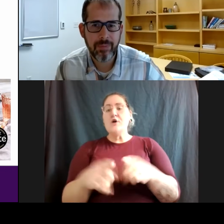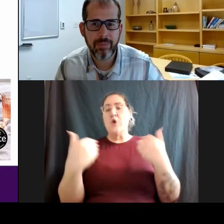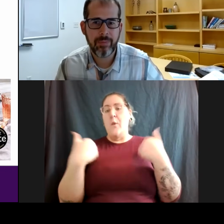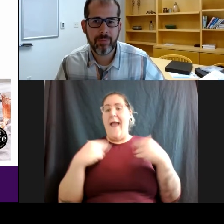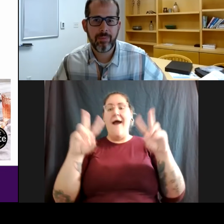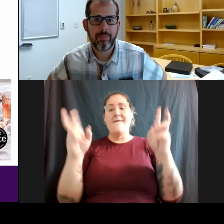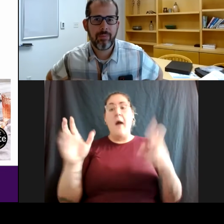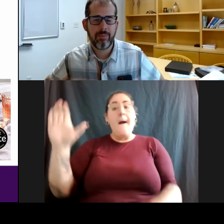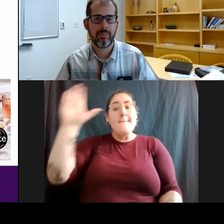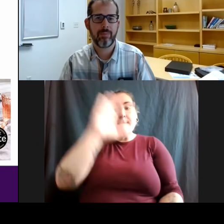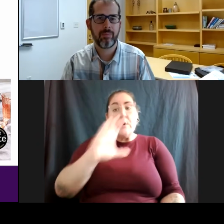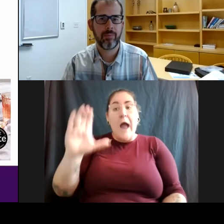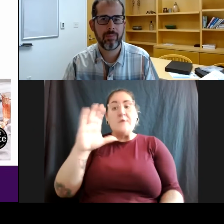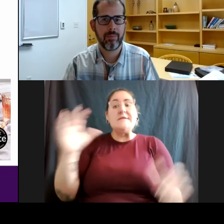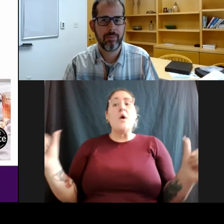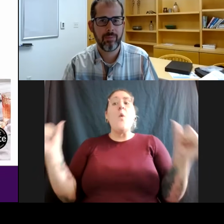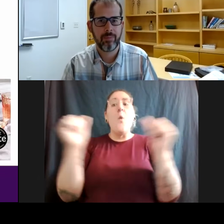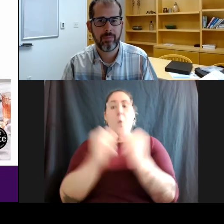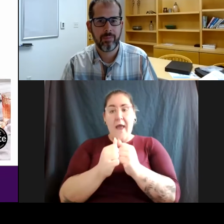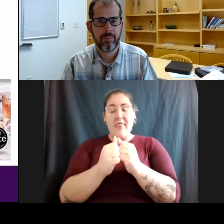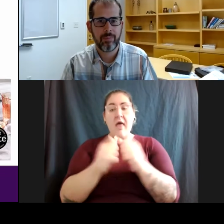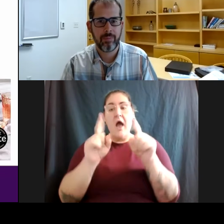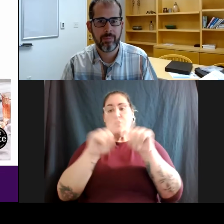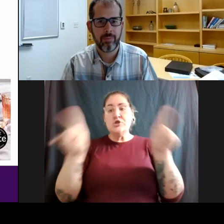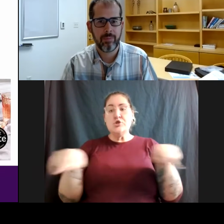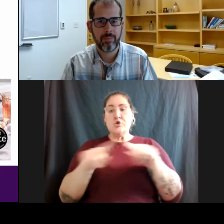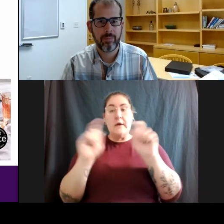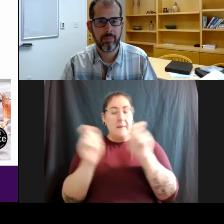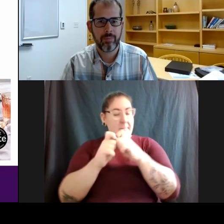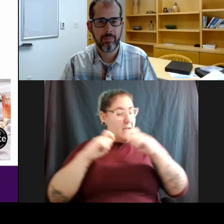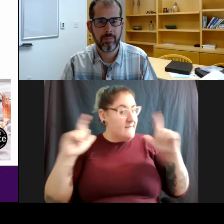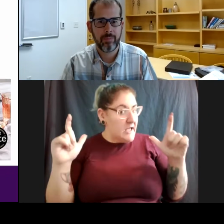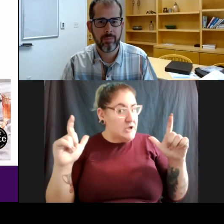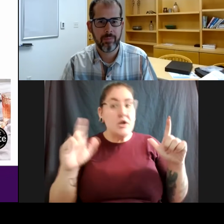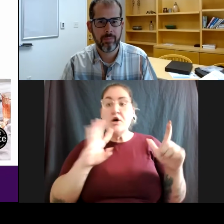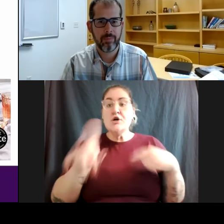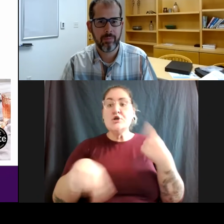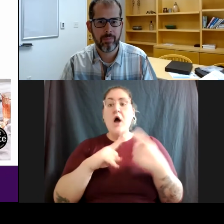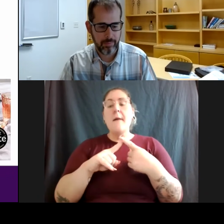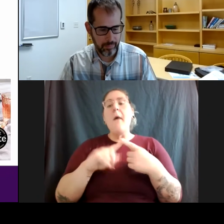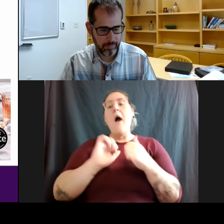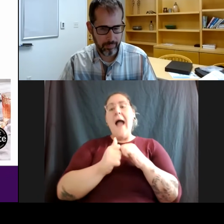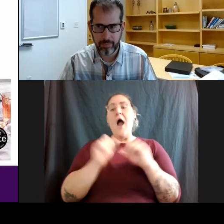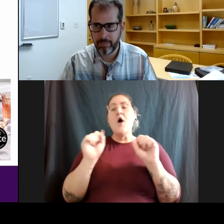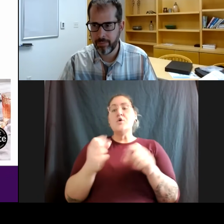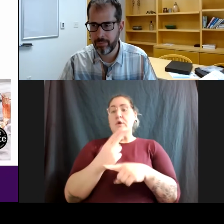bit how as a screen magnification user, you can use a combination of screen reader and